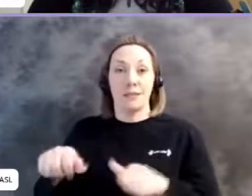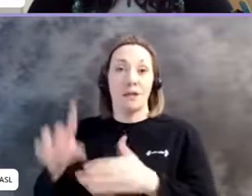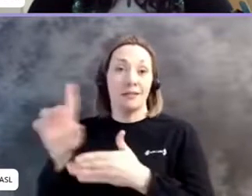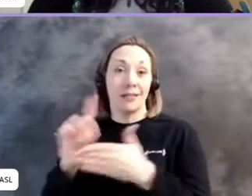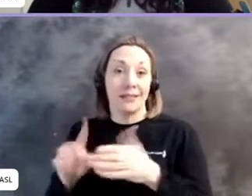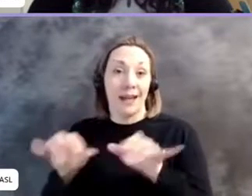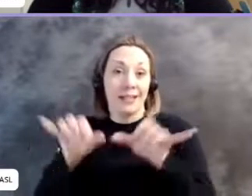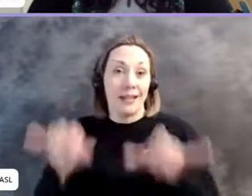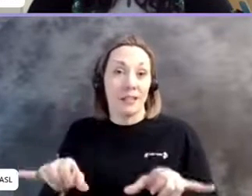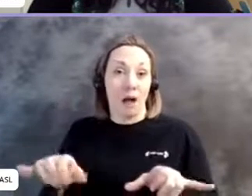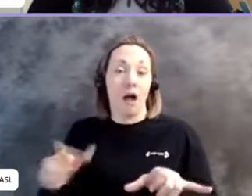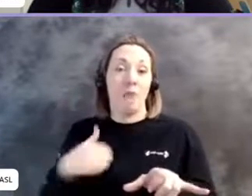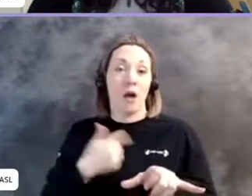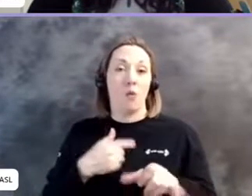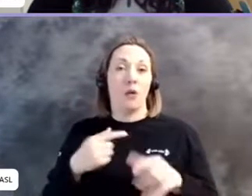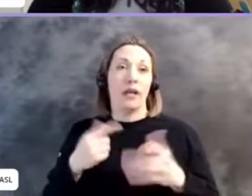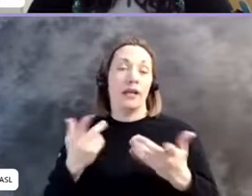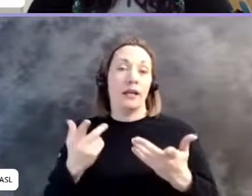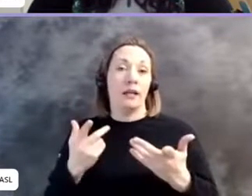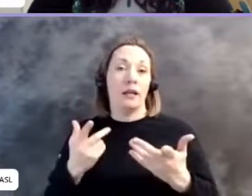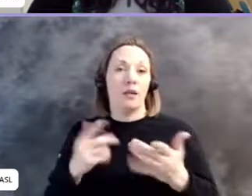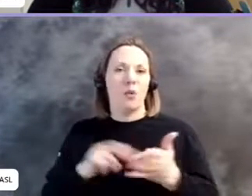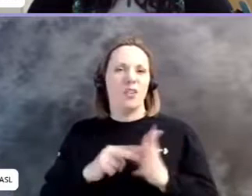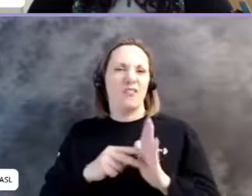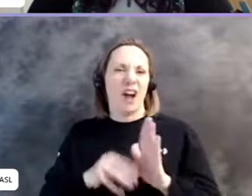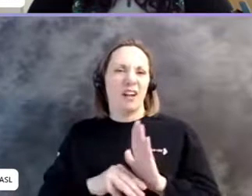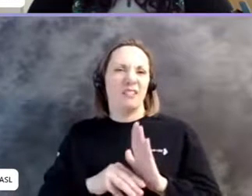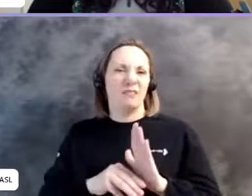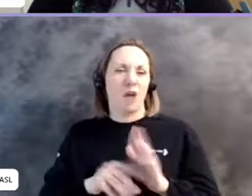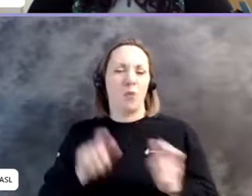accessibility testing, are they testing with people with disabilities, are they using